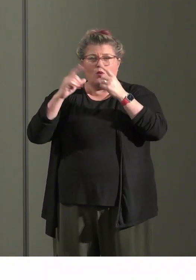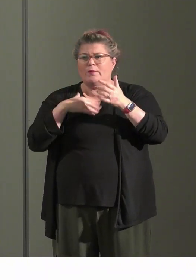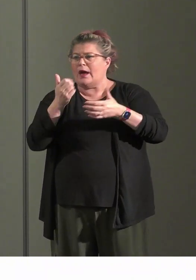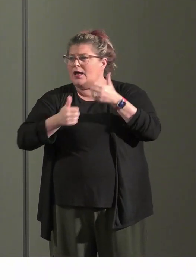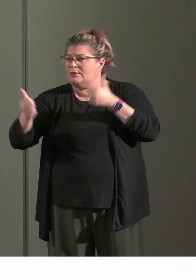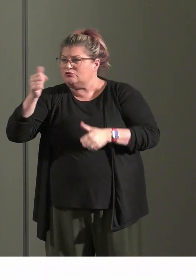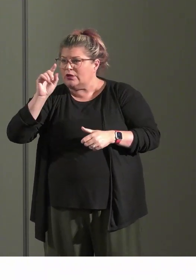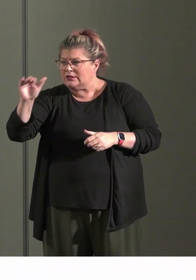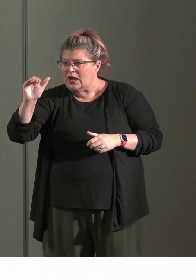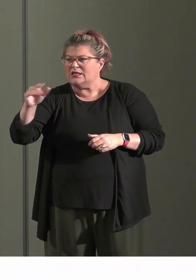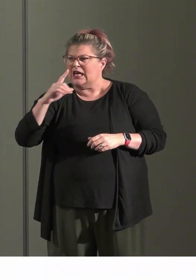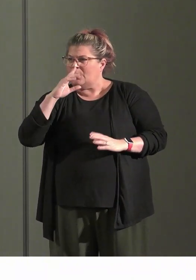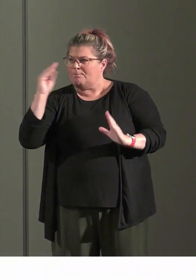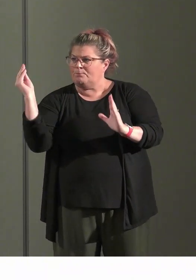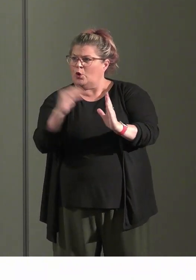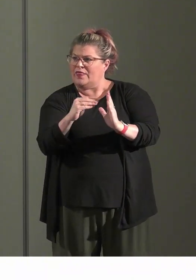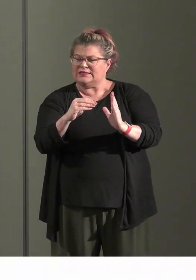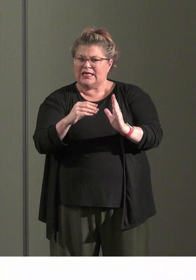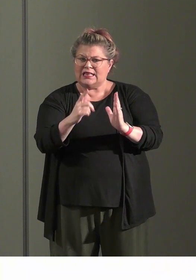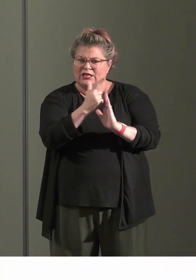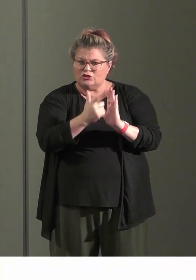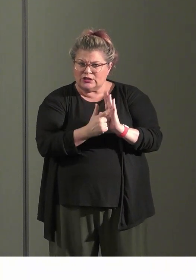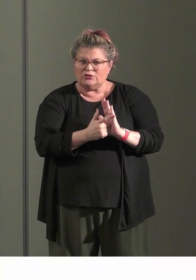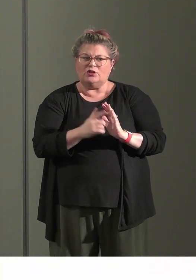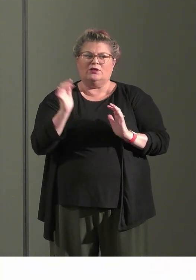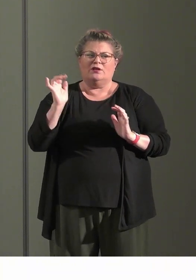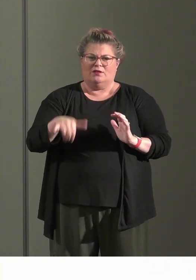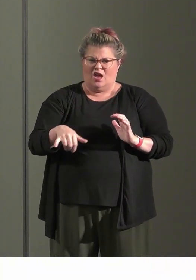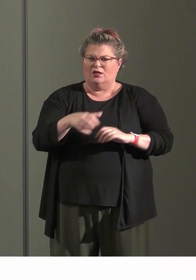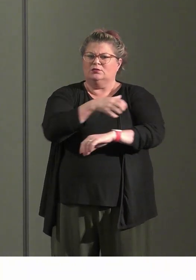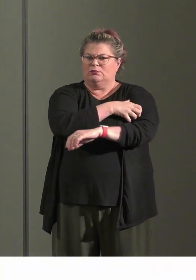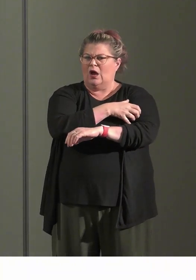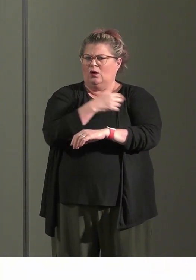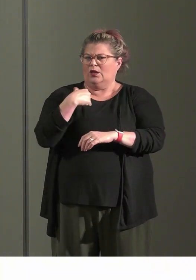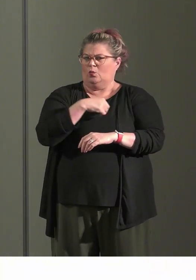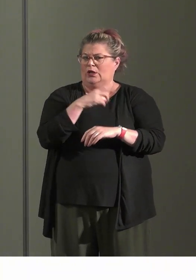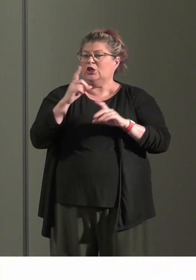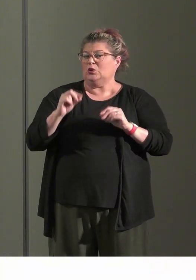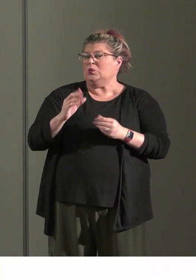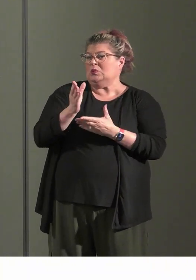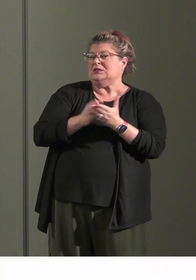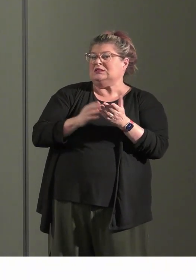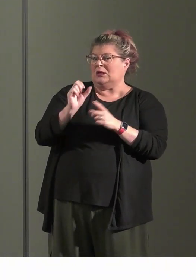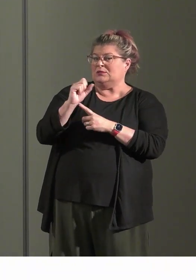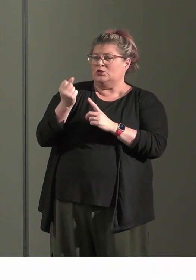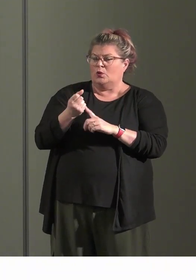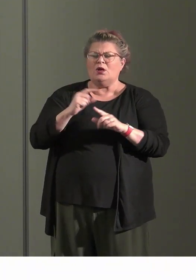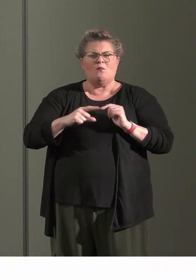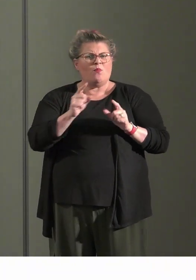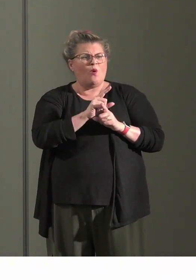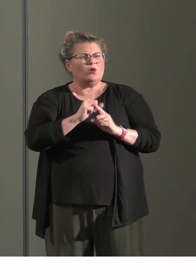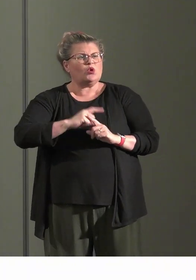it is in the regulation that is the power that is given to me. We recognize we do it too many